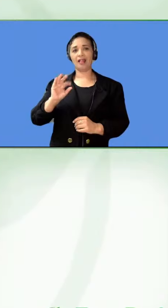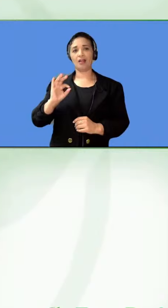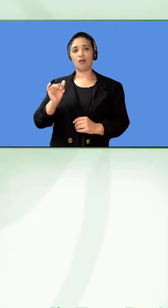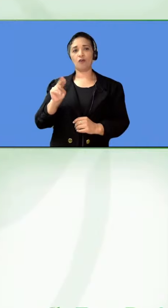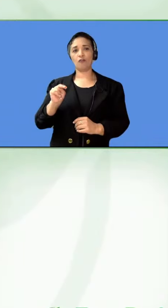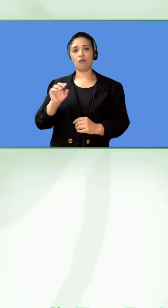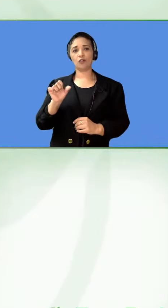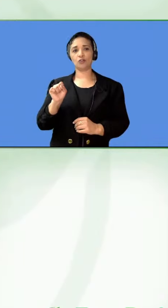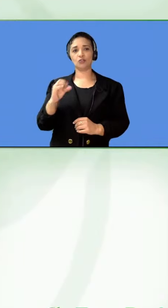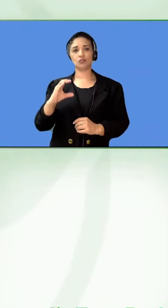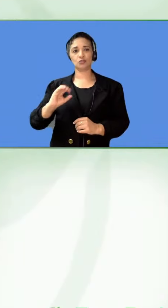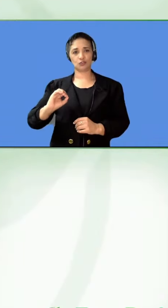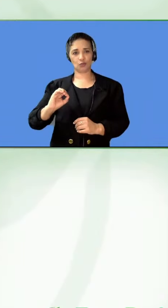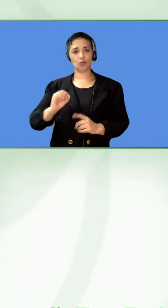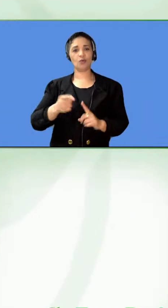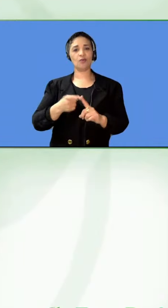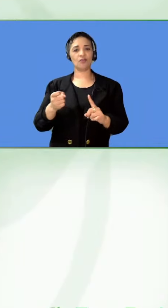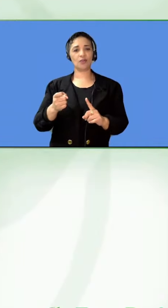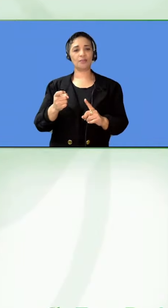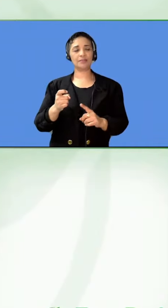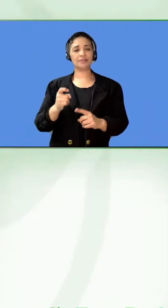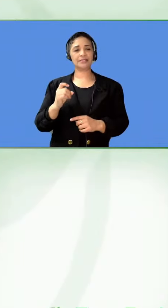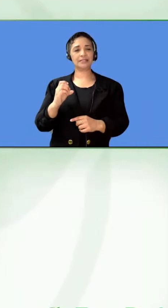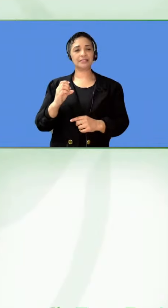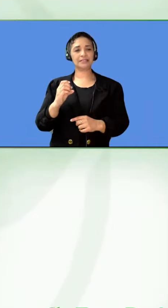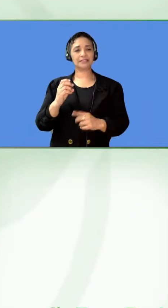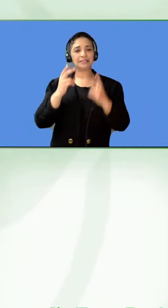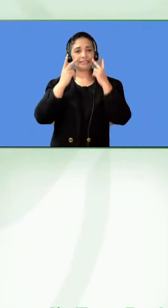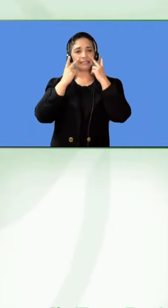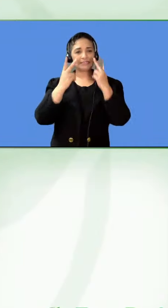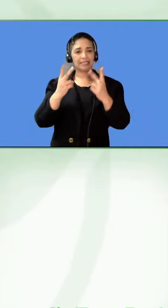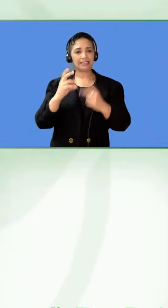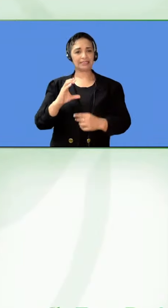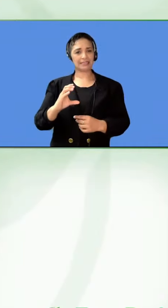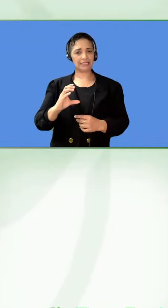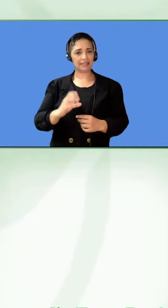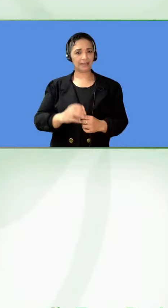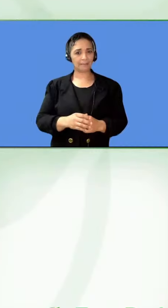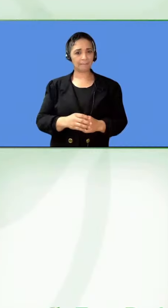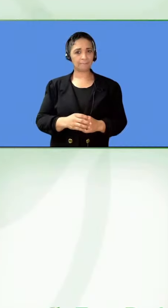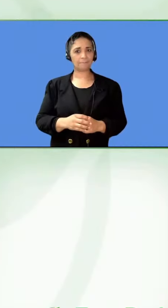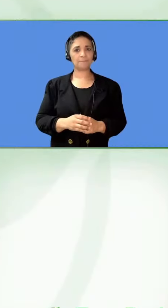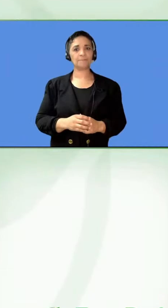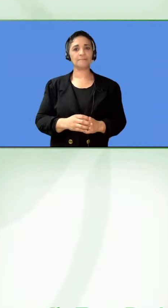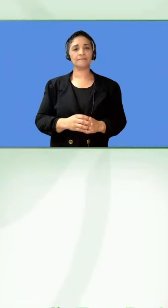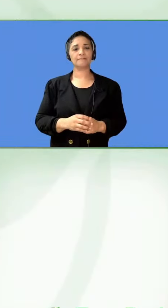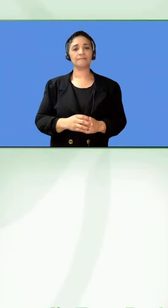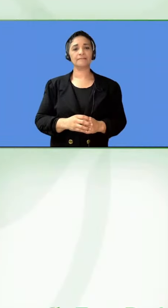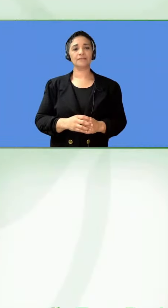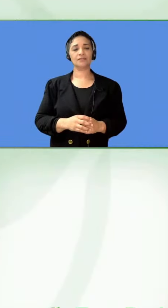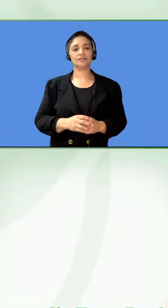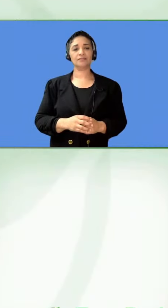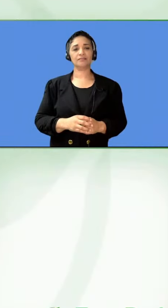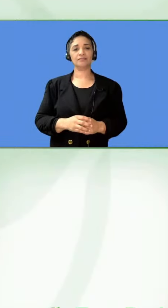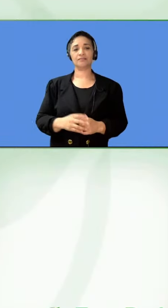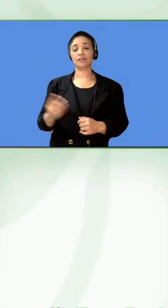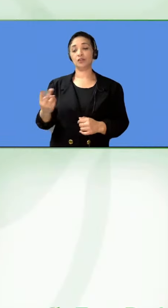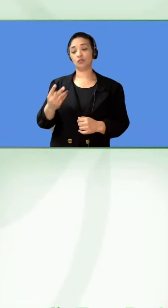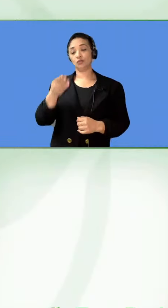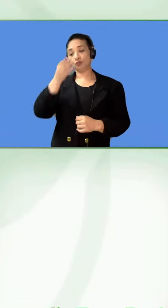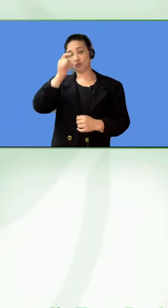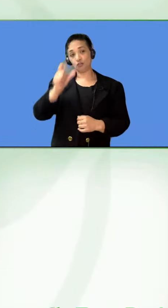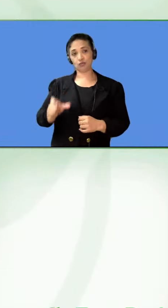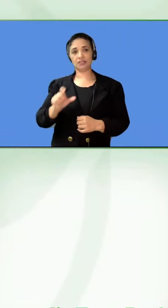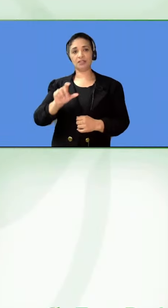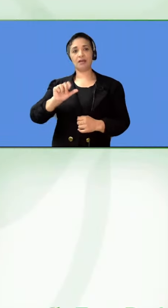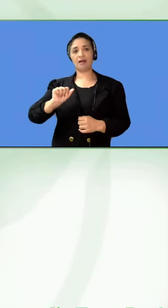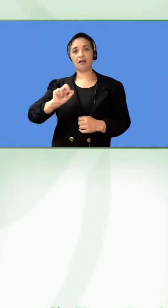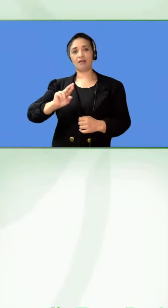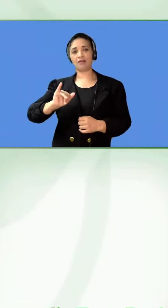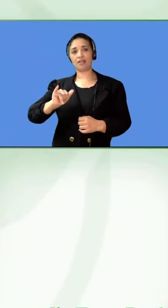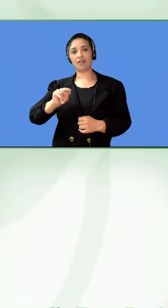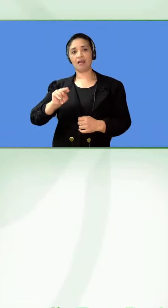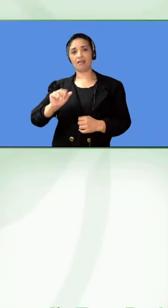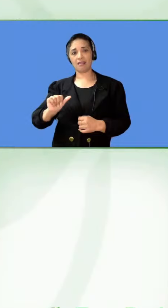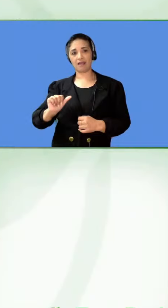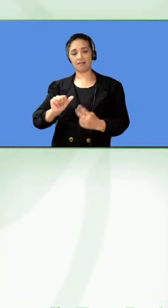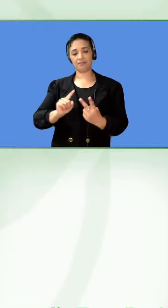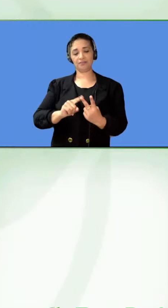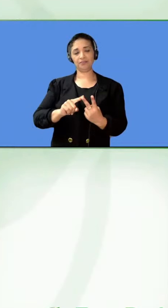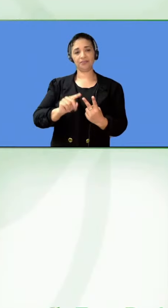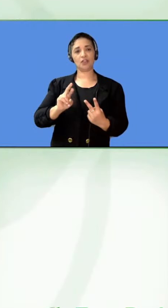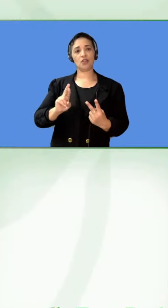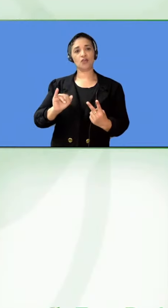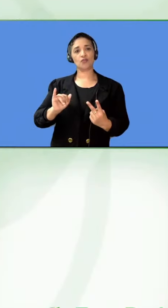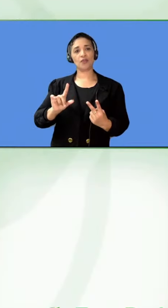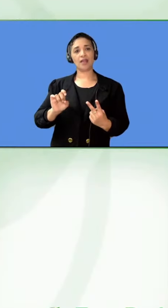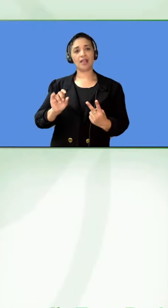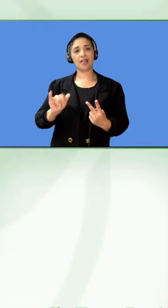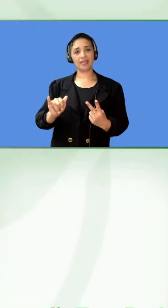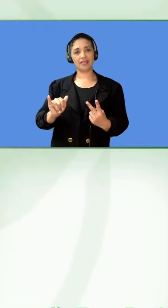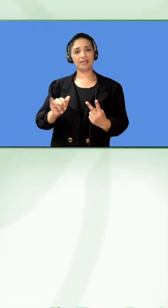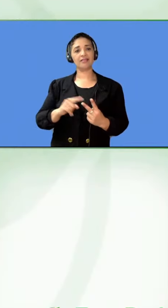And the students from Riley, from the Minnesota State Academy, they will tell